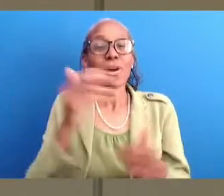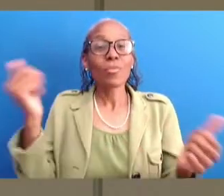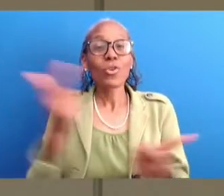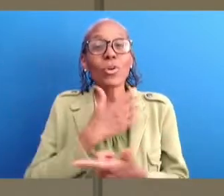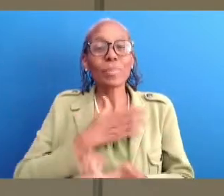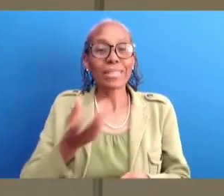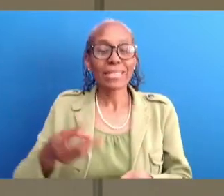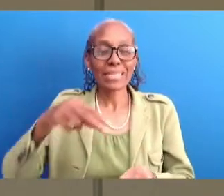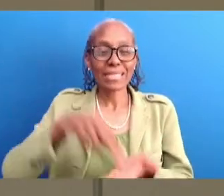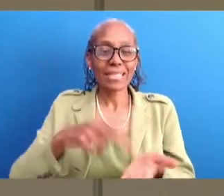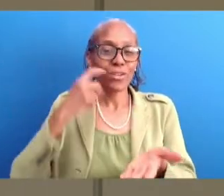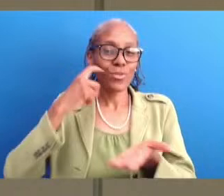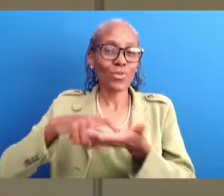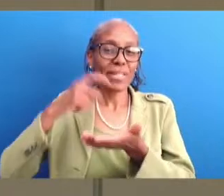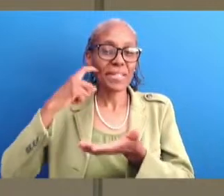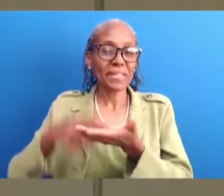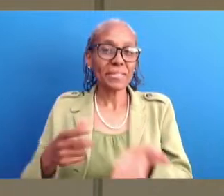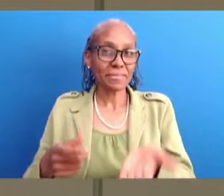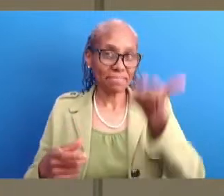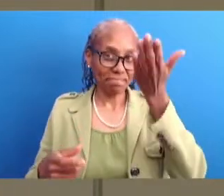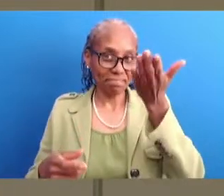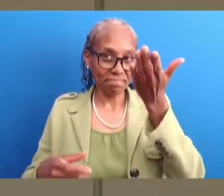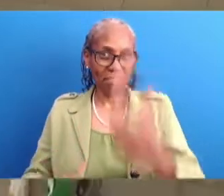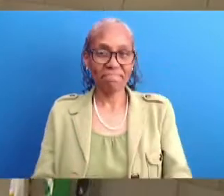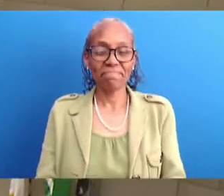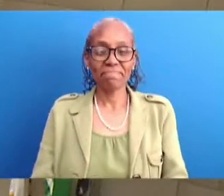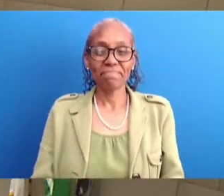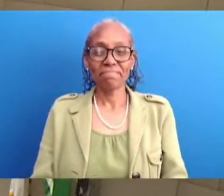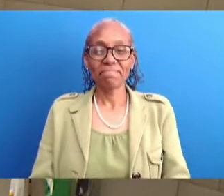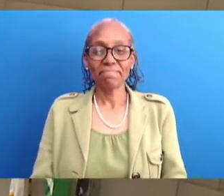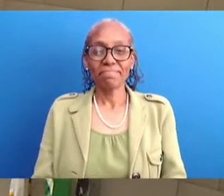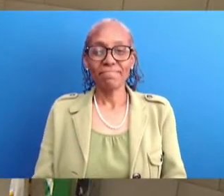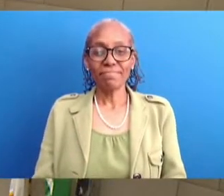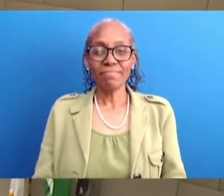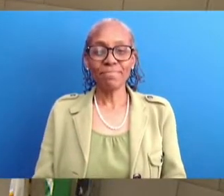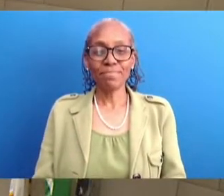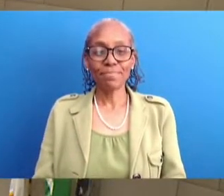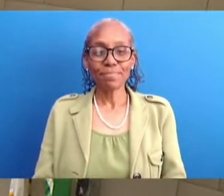THANK YOU SO MUCH FOR BEING HERE.